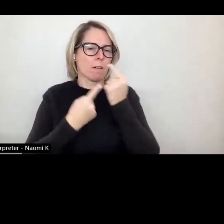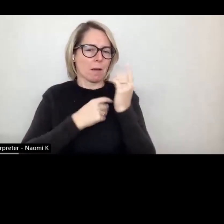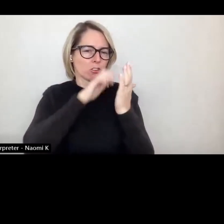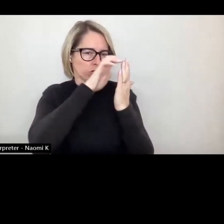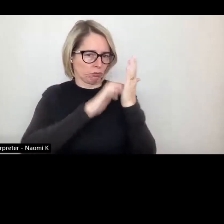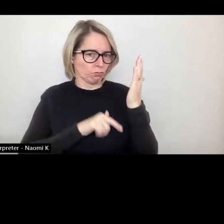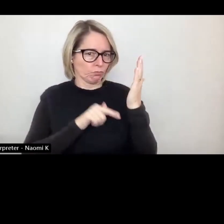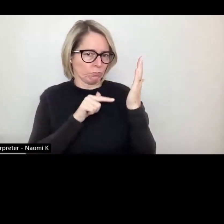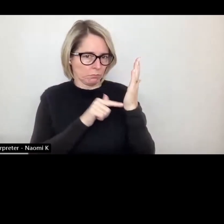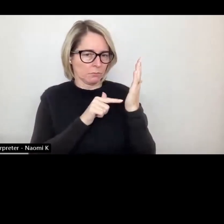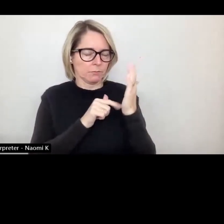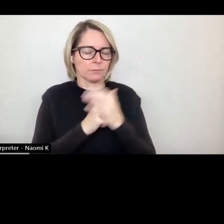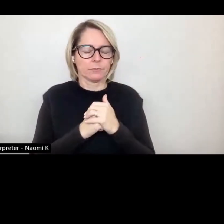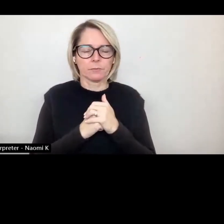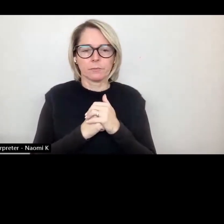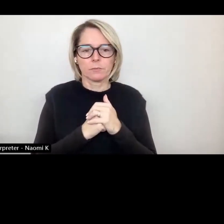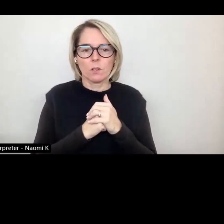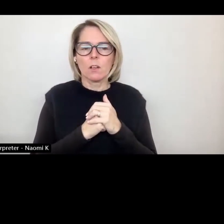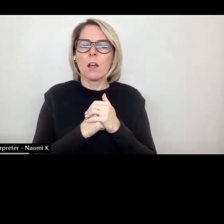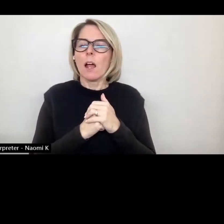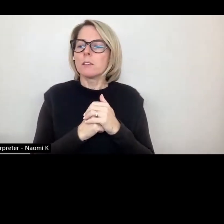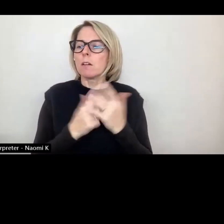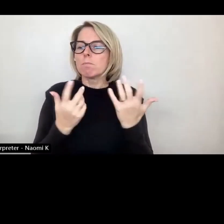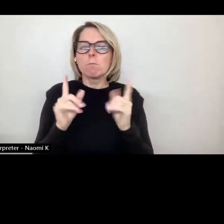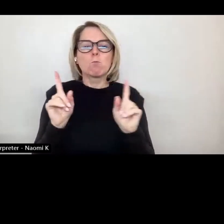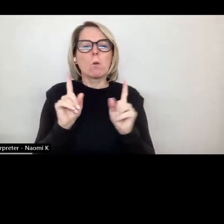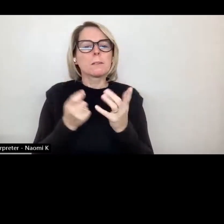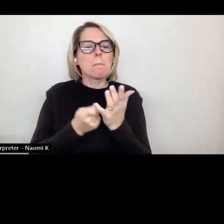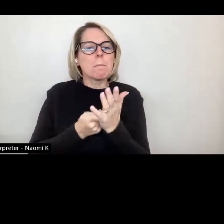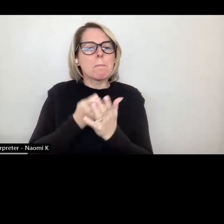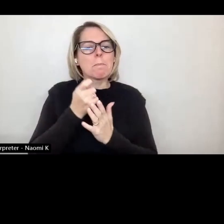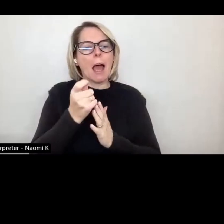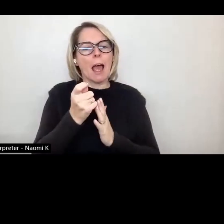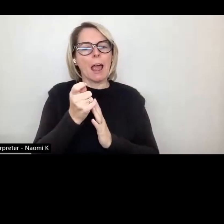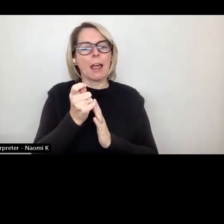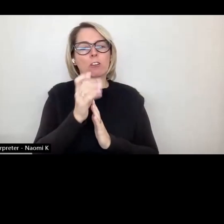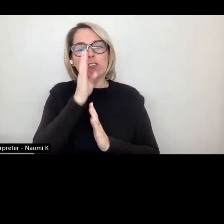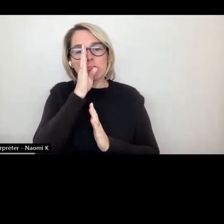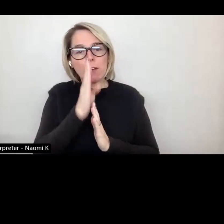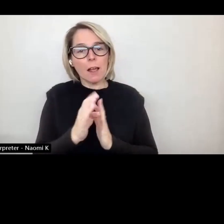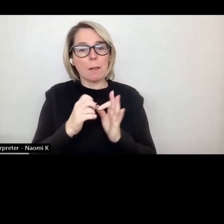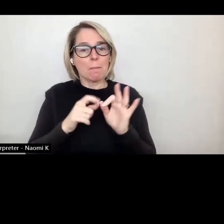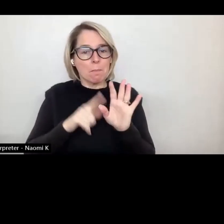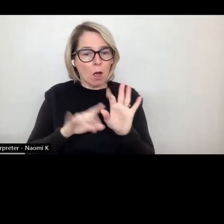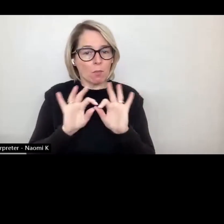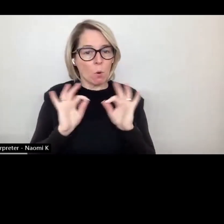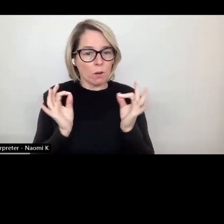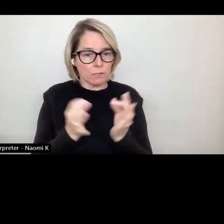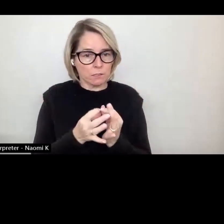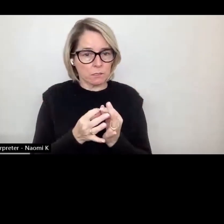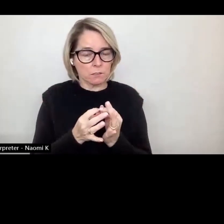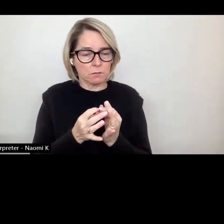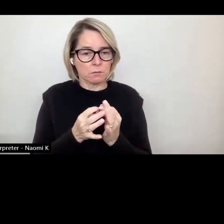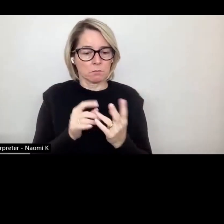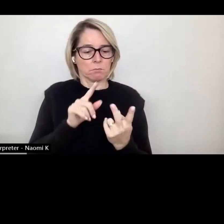it's about what is paid directly by the organisation versus through brokerage arrangement.